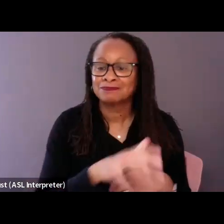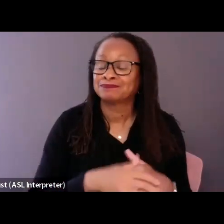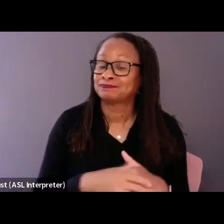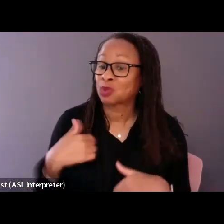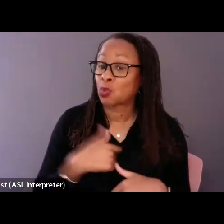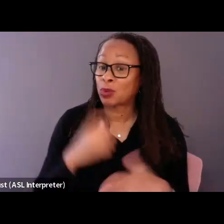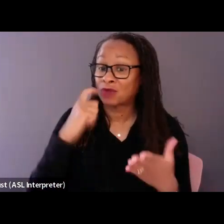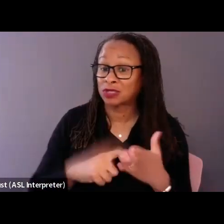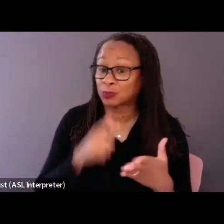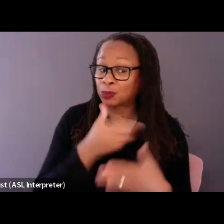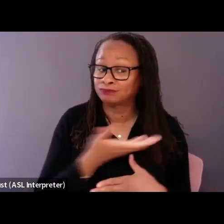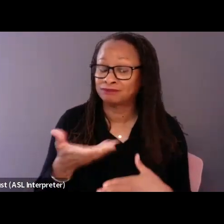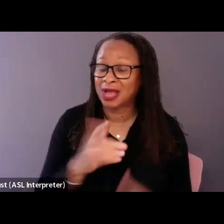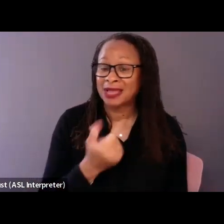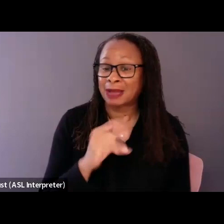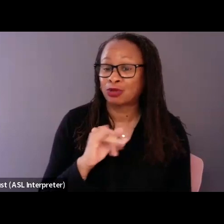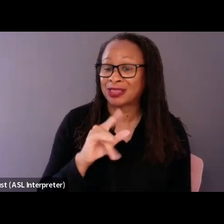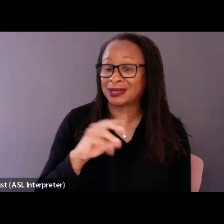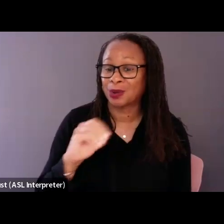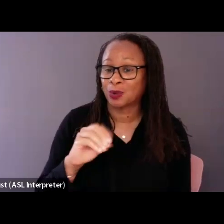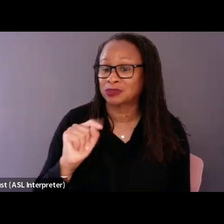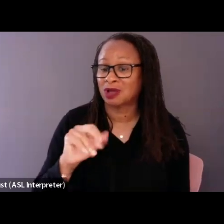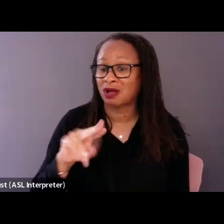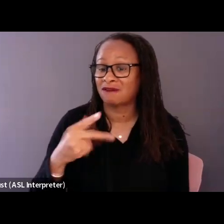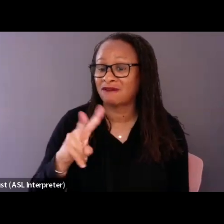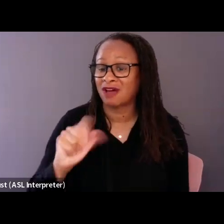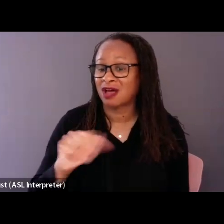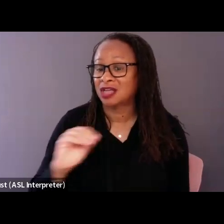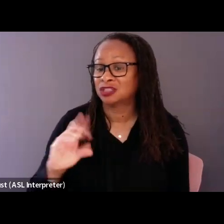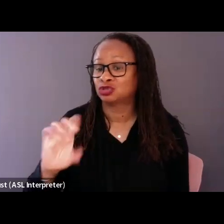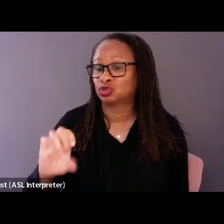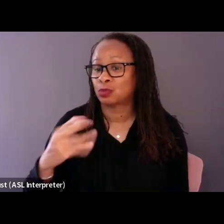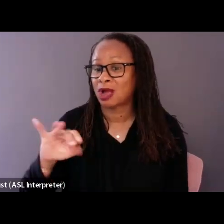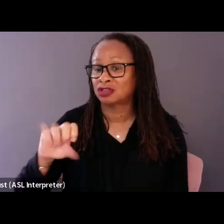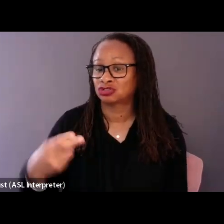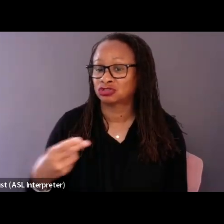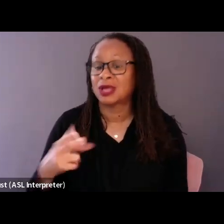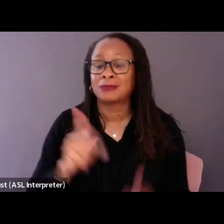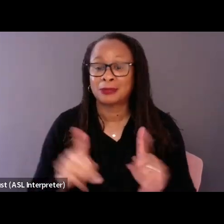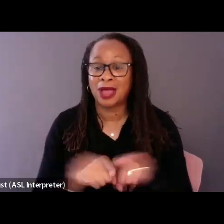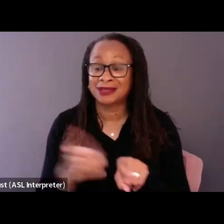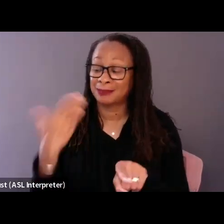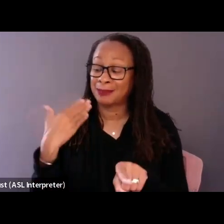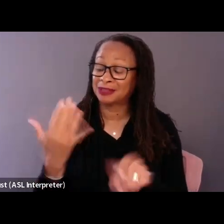We recognize the Gabrieleno-Tongva and Chumash people as the pass, present, and future caretakers